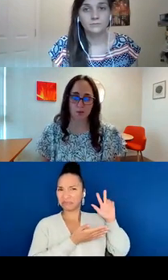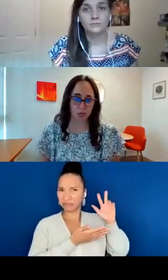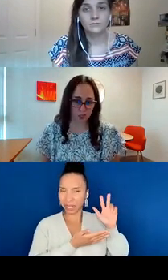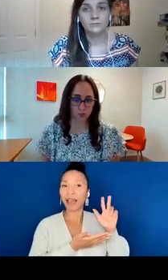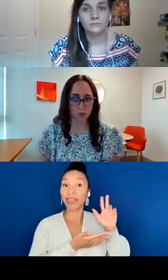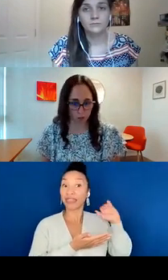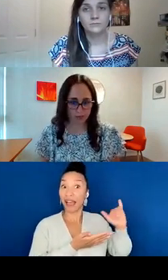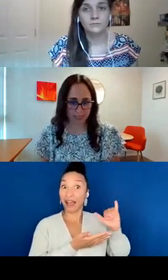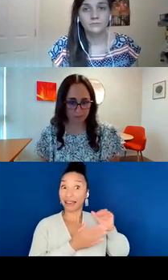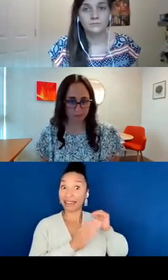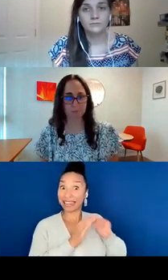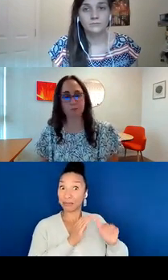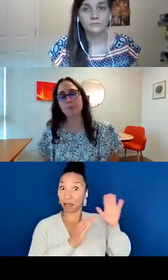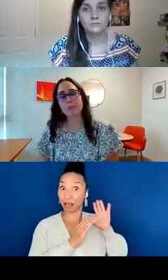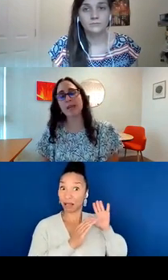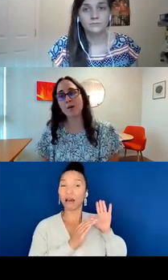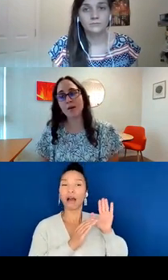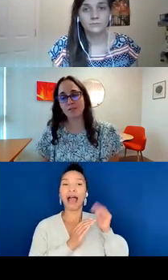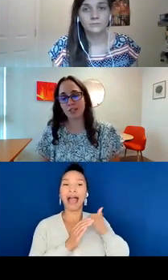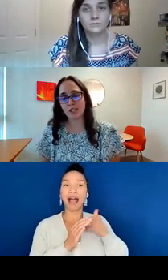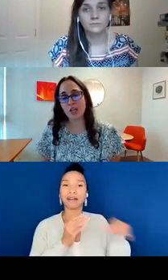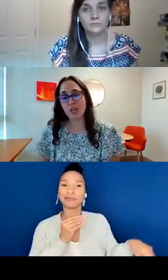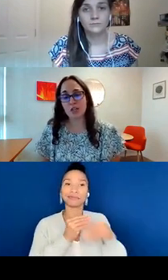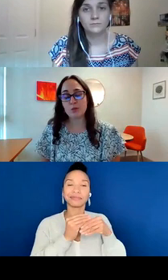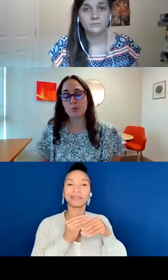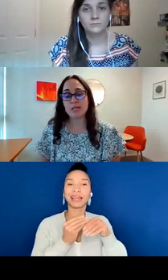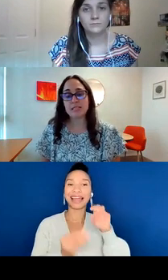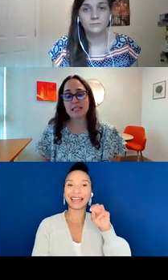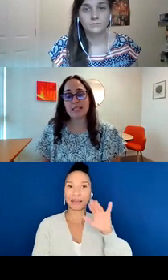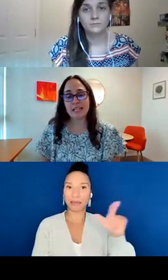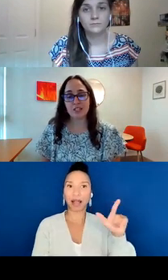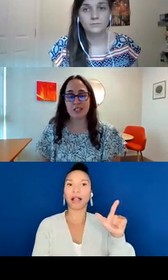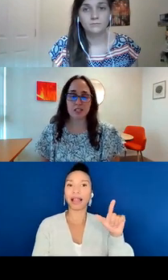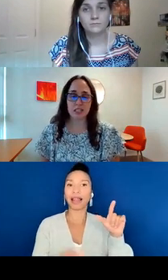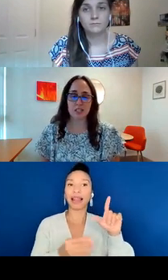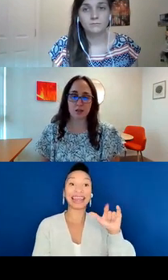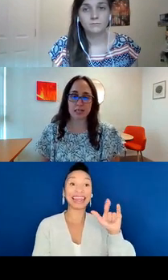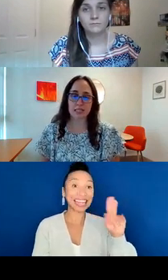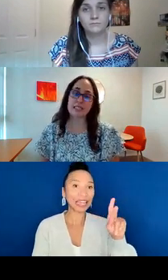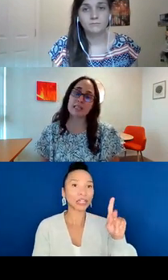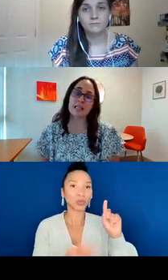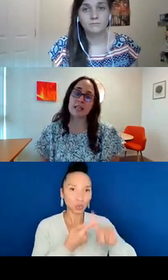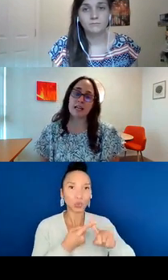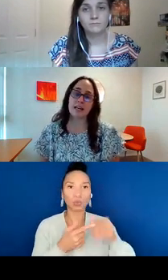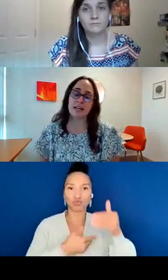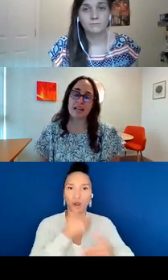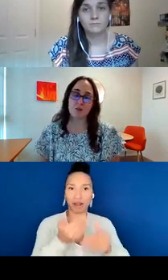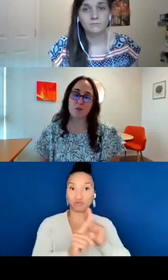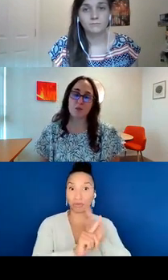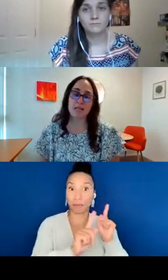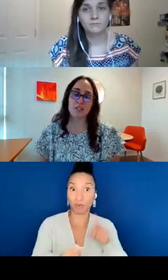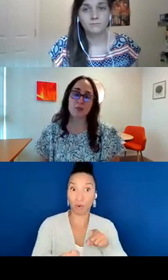And that would have brought you to our website. However, you will engage the JustGrants account